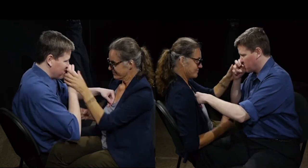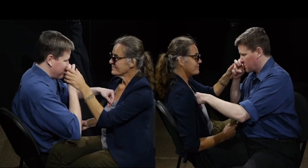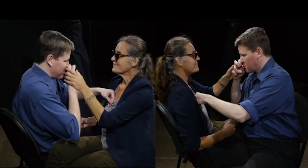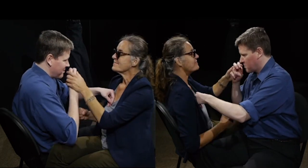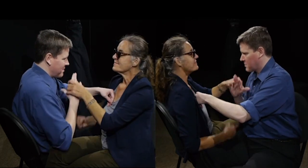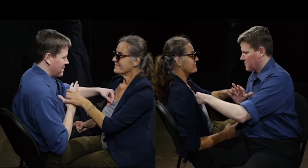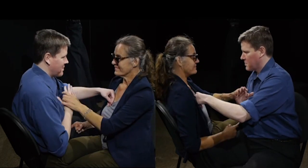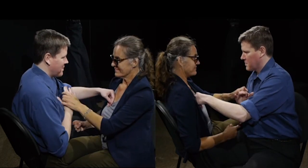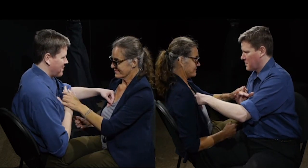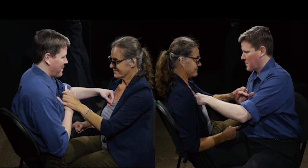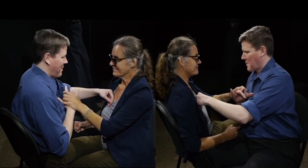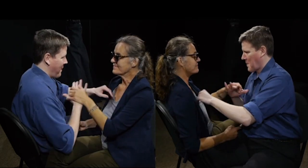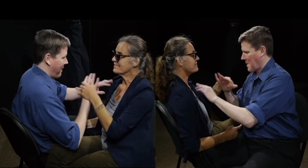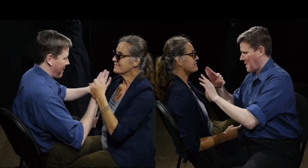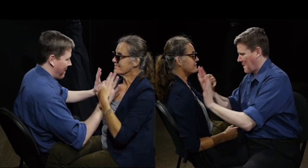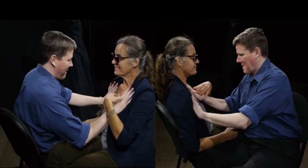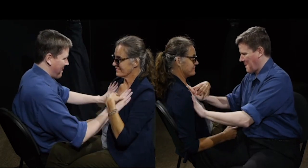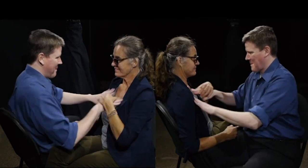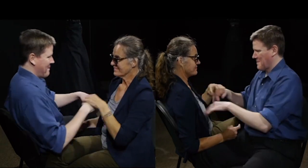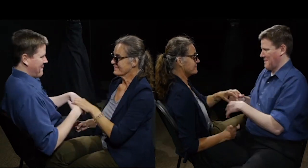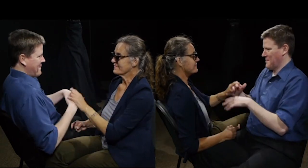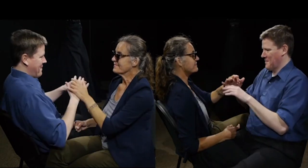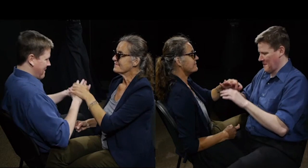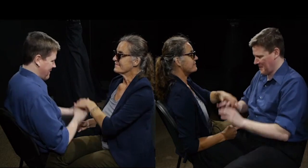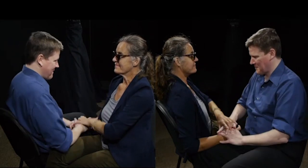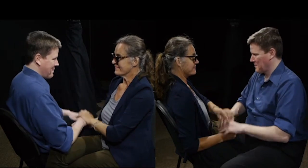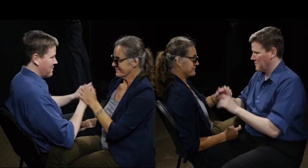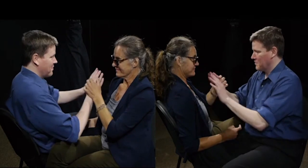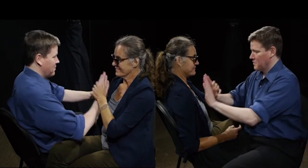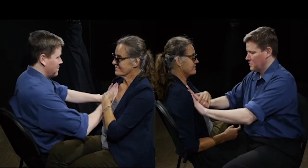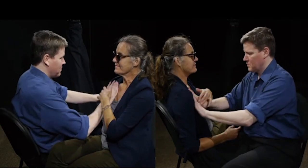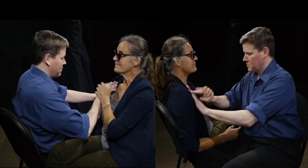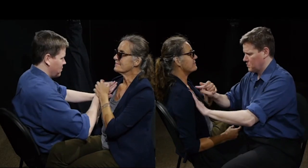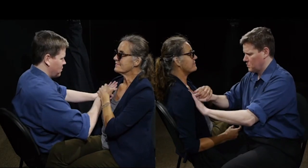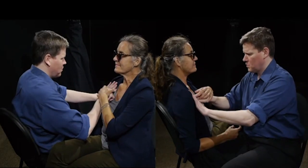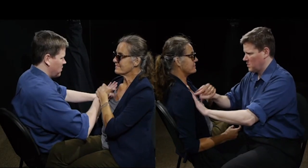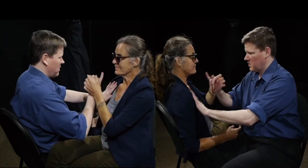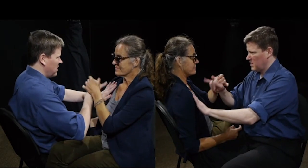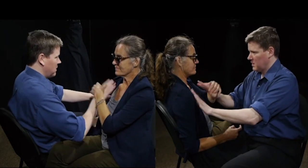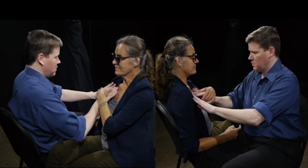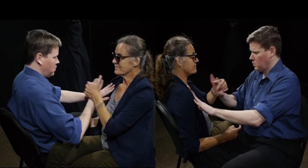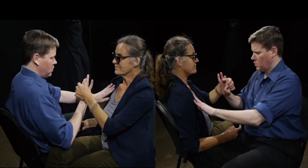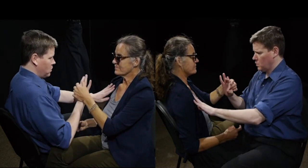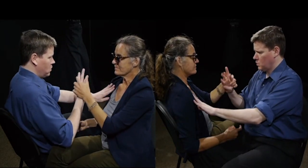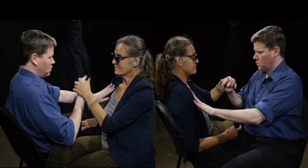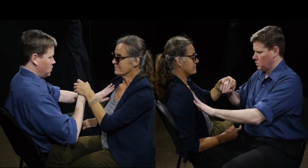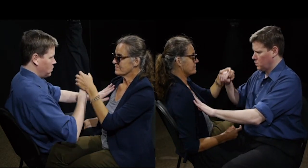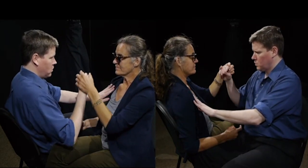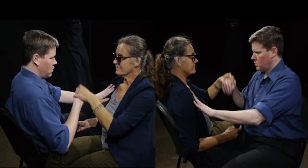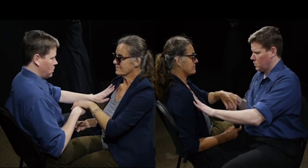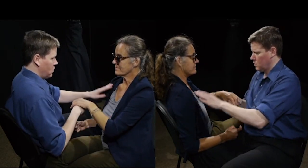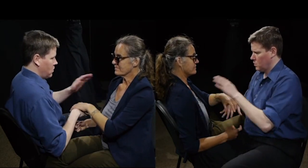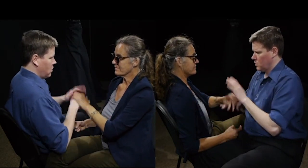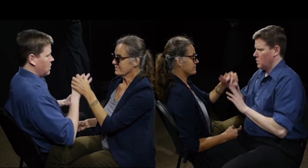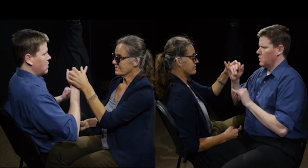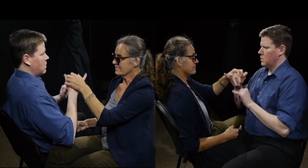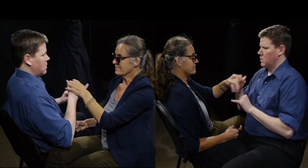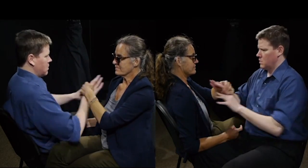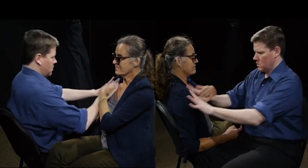But not because we are consciously obsessing over the rules. It's because we have strong intuitions. We can't even help it.